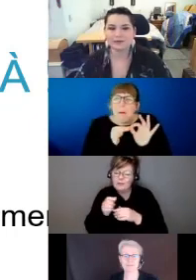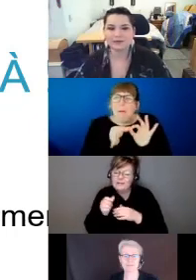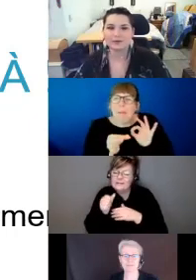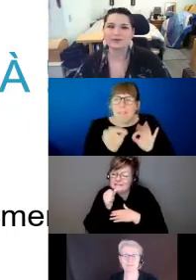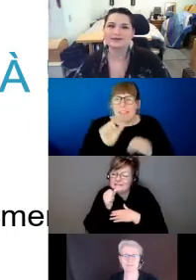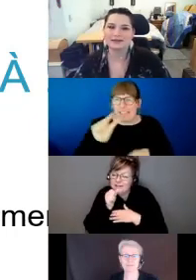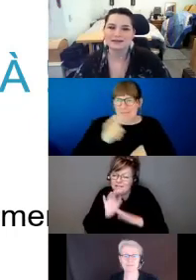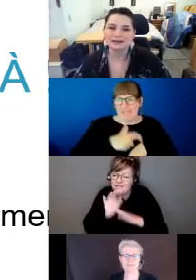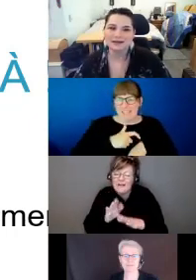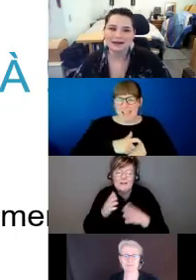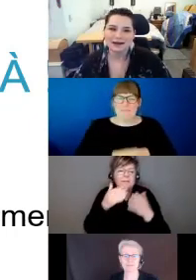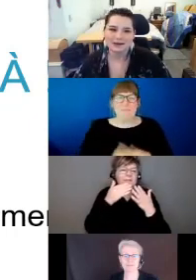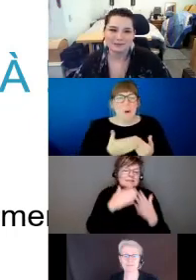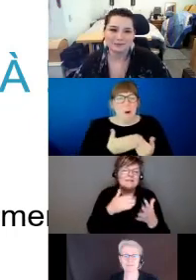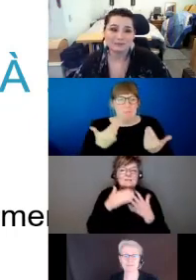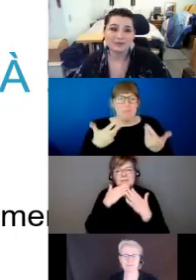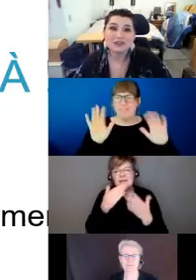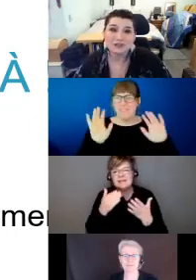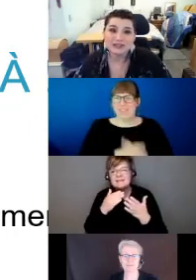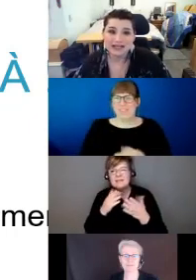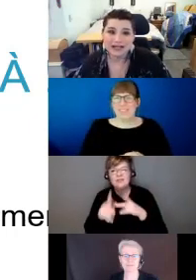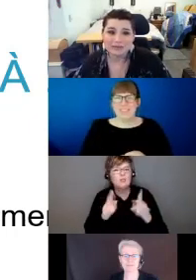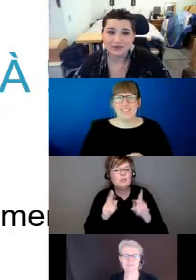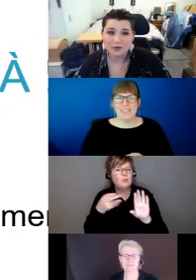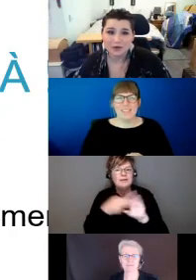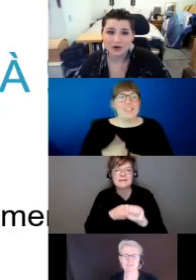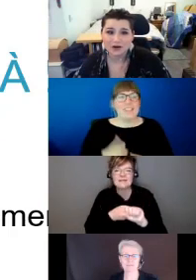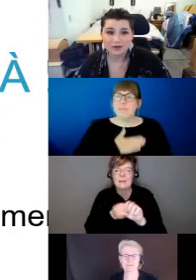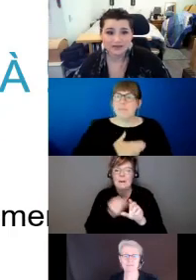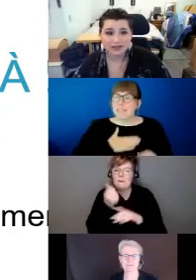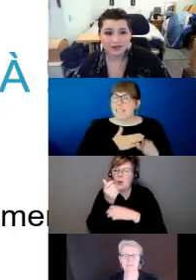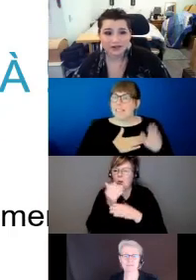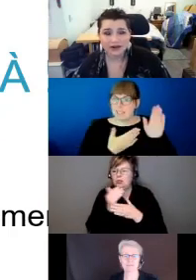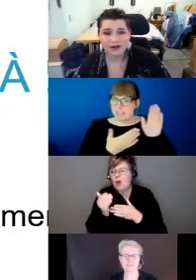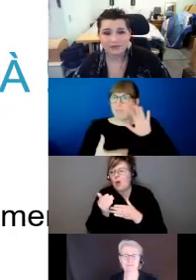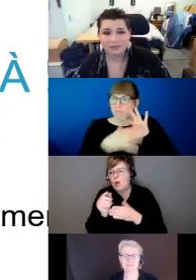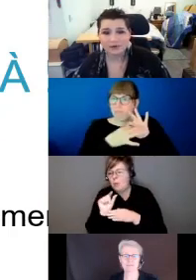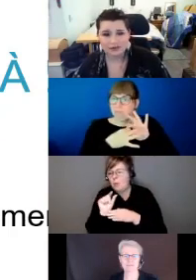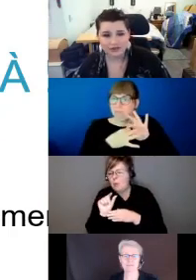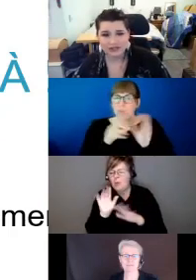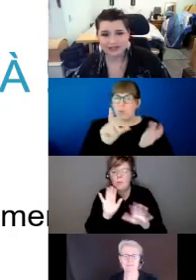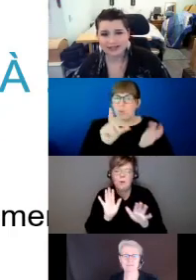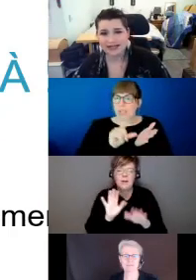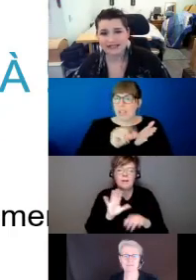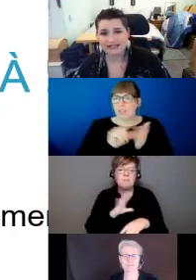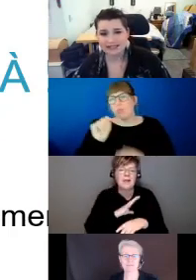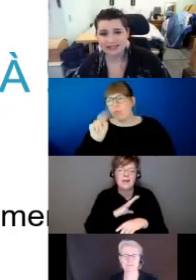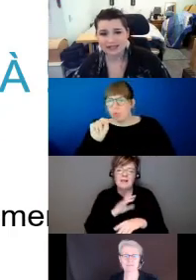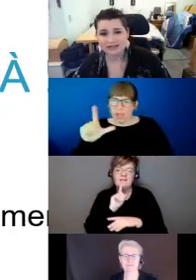BUT WE'RE ALMOST DONE. BE SURE TO SIGN UP FOR OUR NEWSLETTER FOR REGISTRATION AND DETAILS